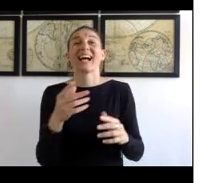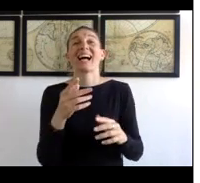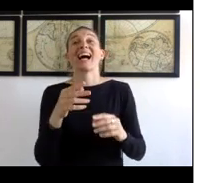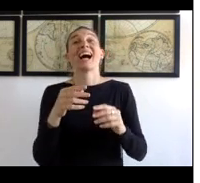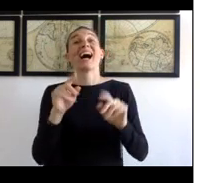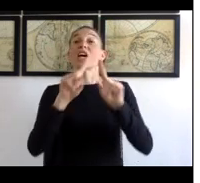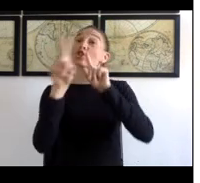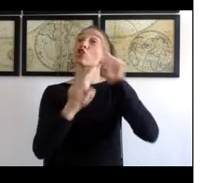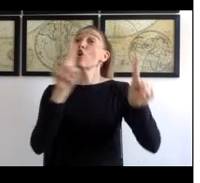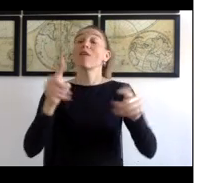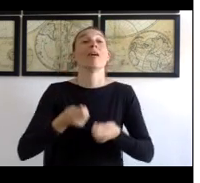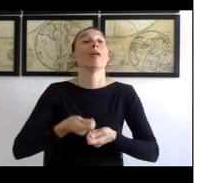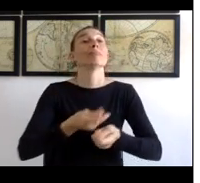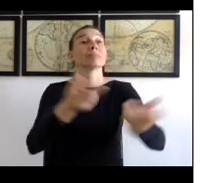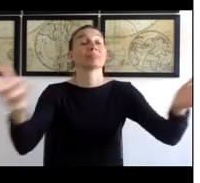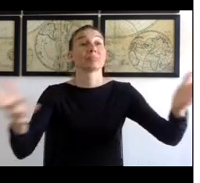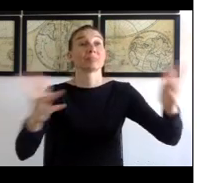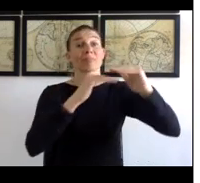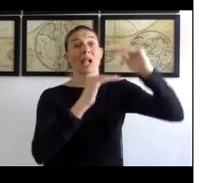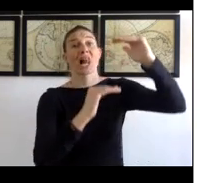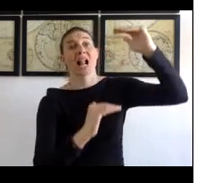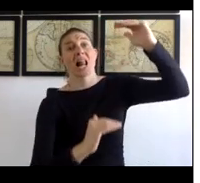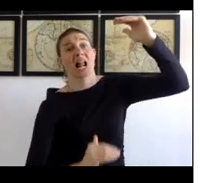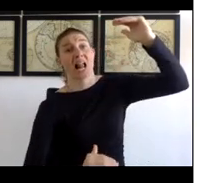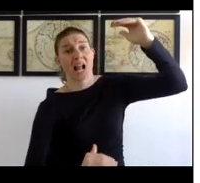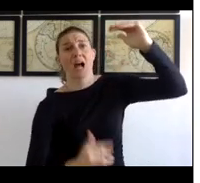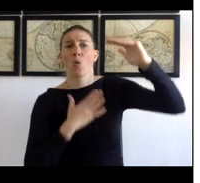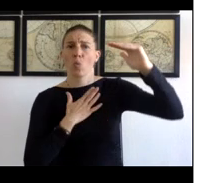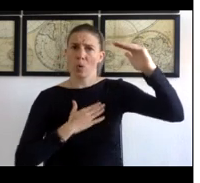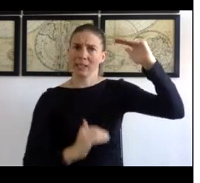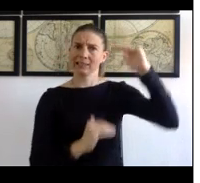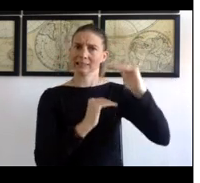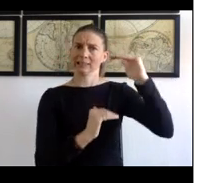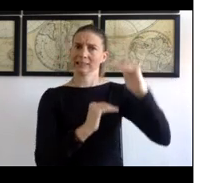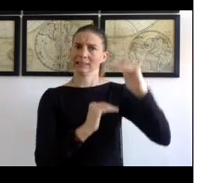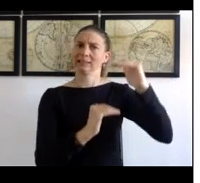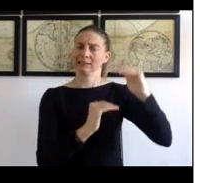and trying to limit the questions to add it in the labour force surveys.